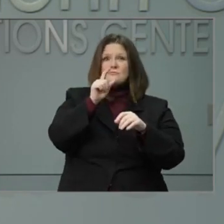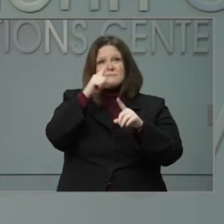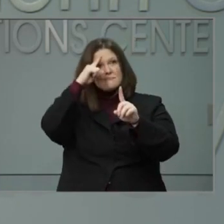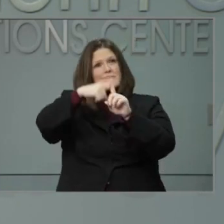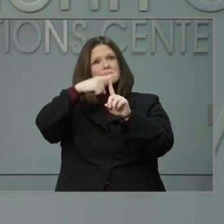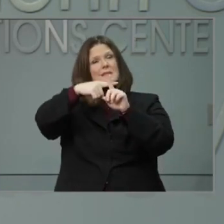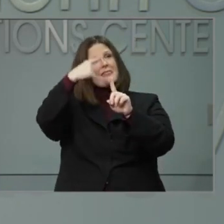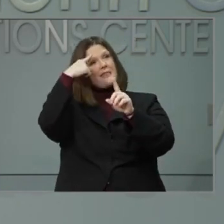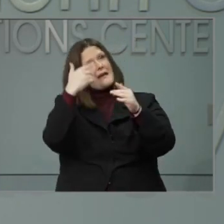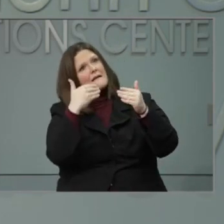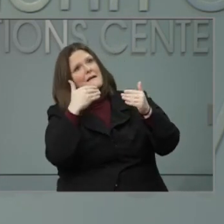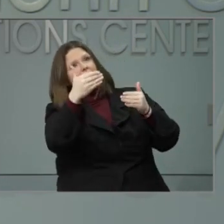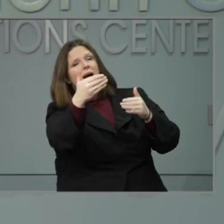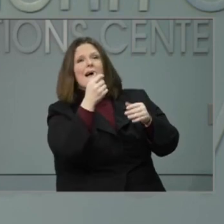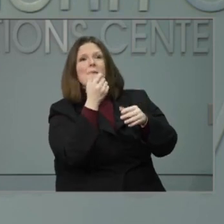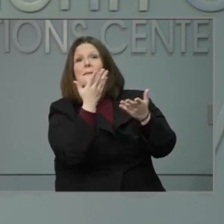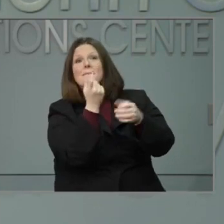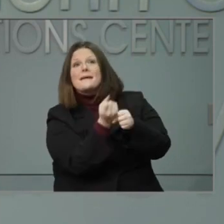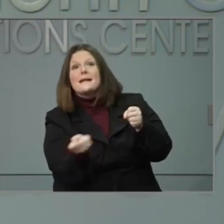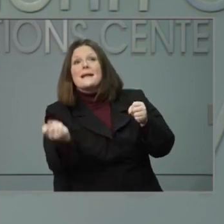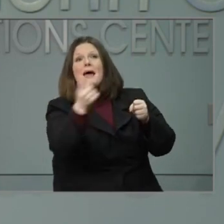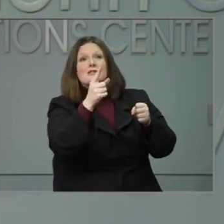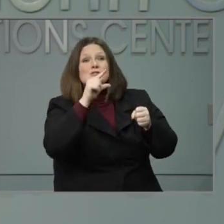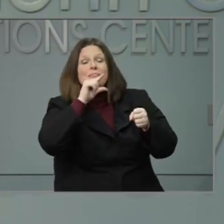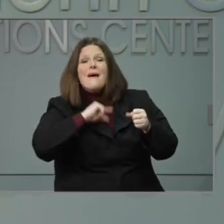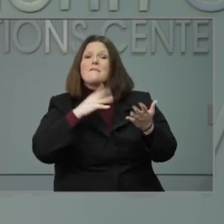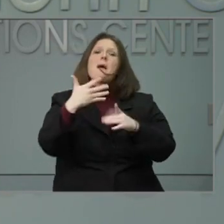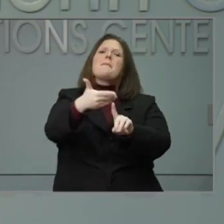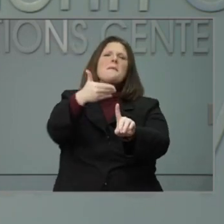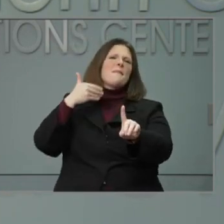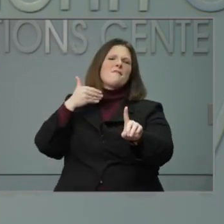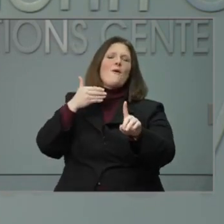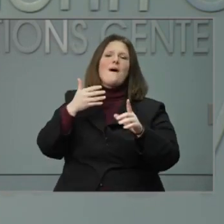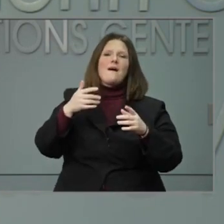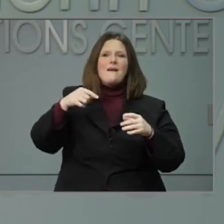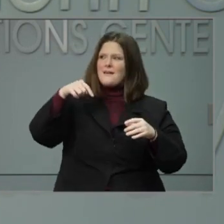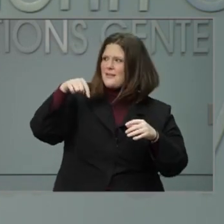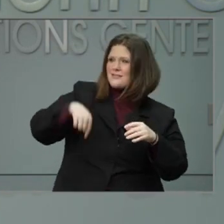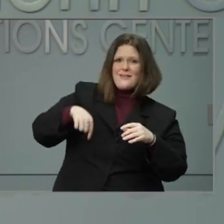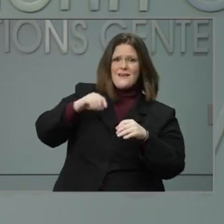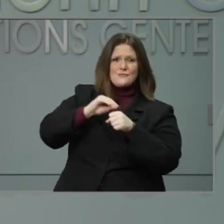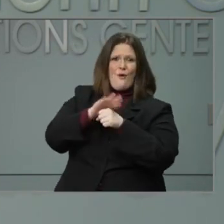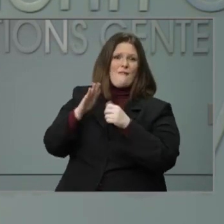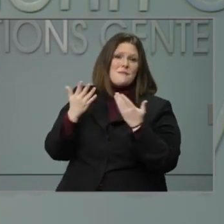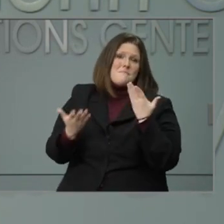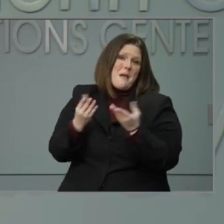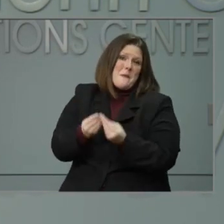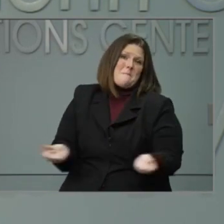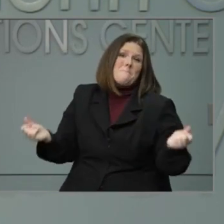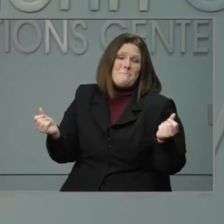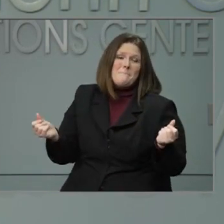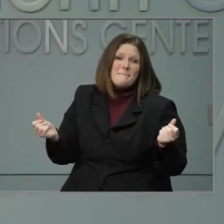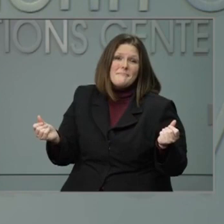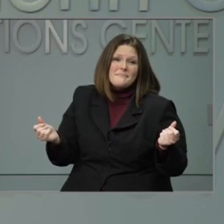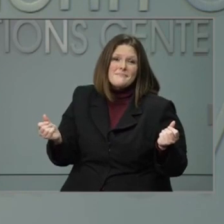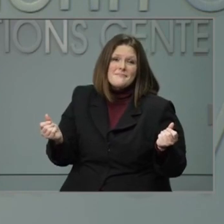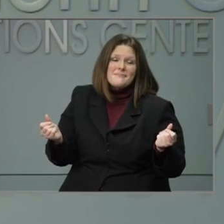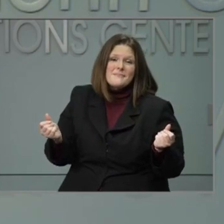TUNNEL. WITH OUR CONTINUED DEDICATION, BY NEXT THANKSGIVING OR EVEN